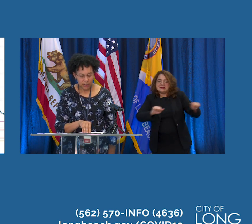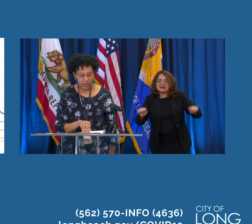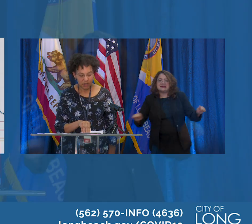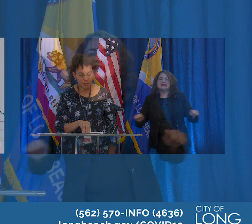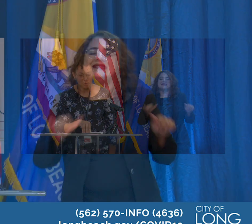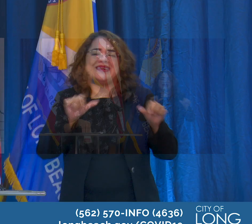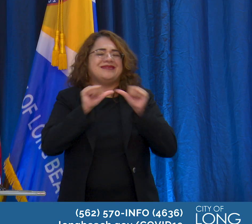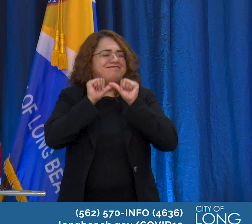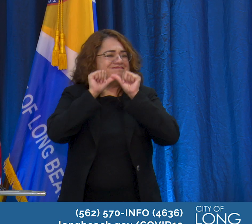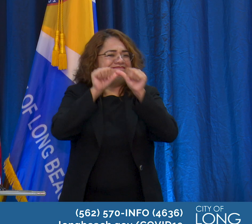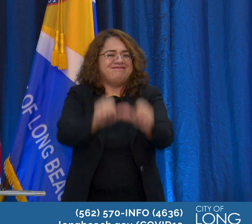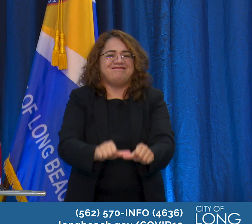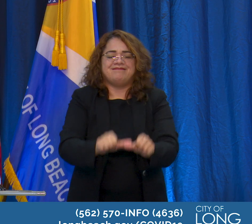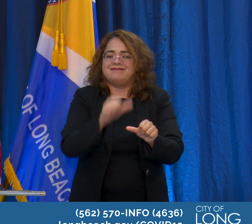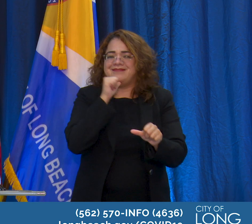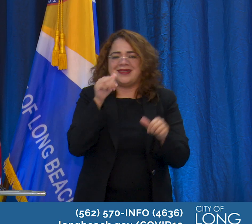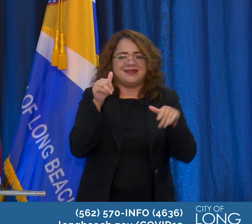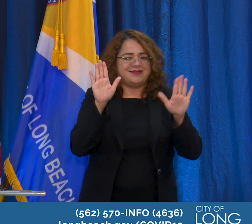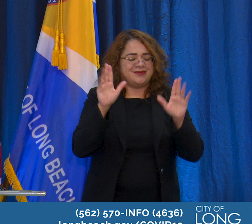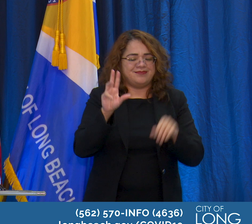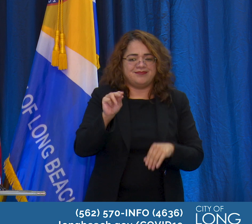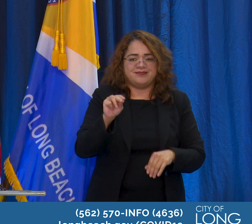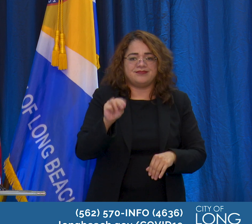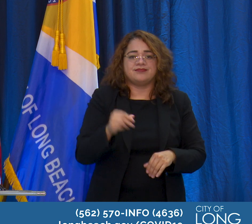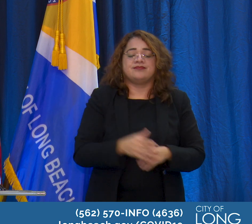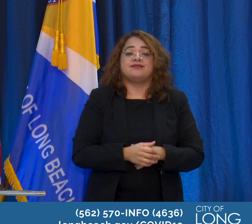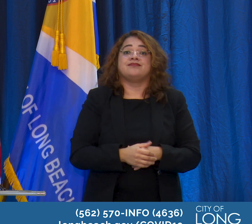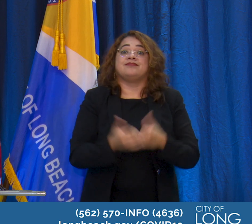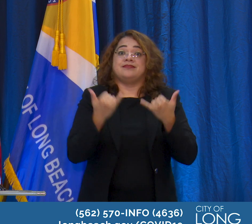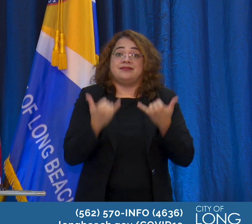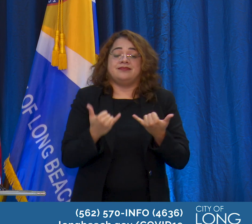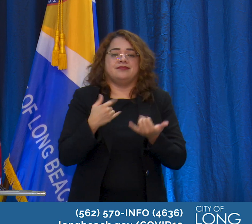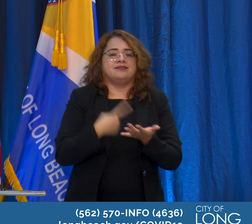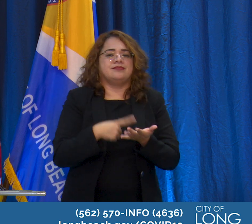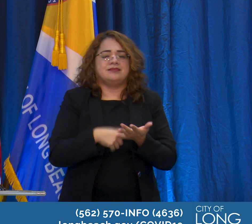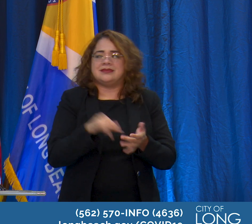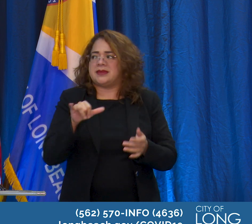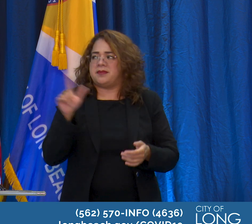So I'd like to turn to re-opening of salons and barber shops.